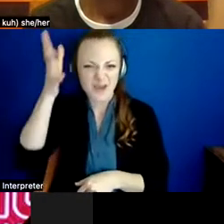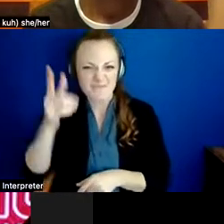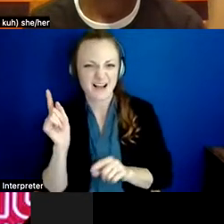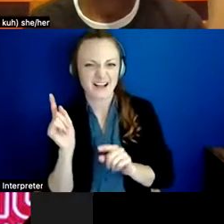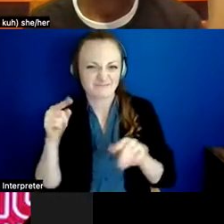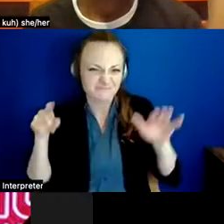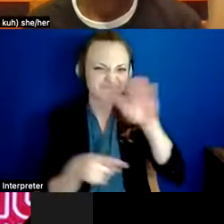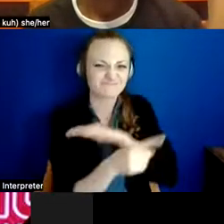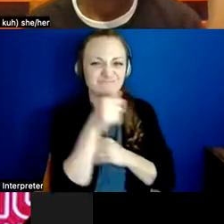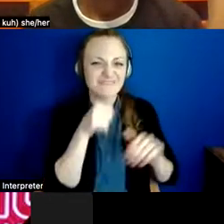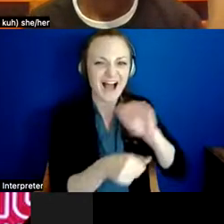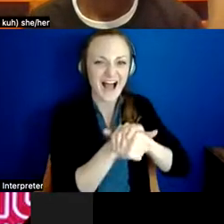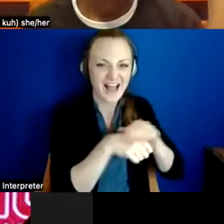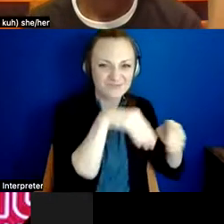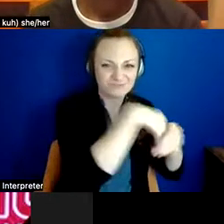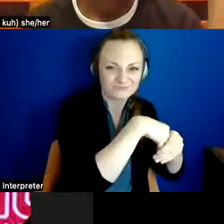his hands and he would go hide the off he come in.